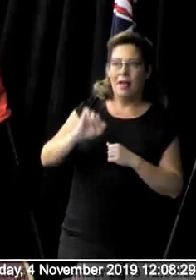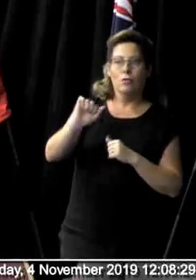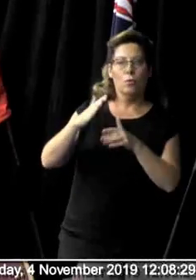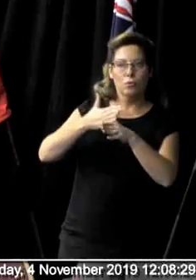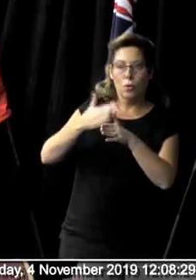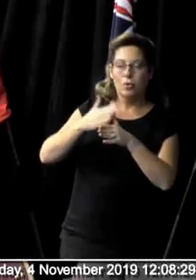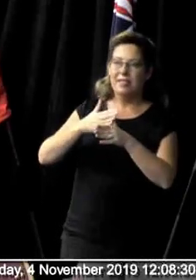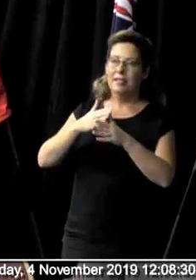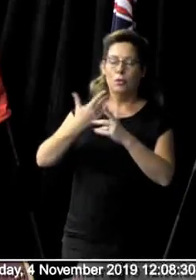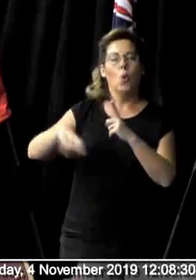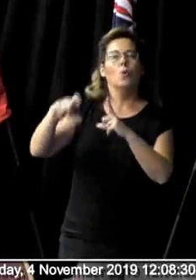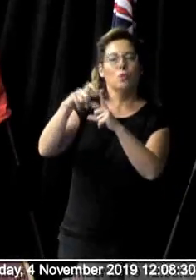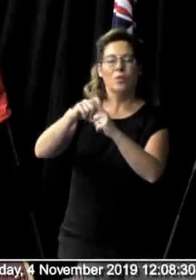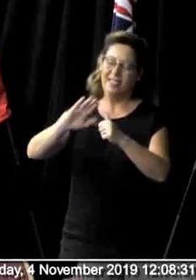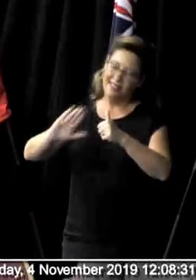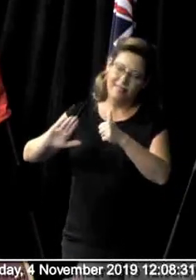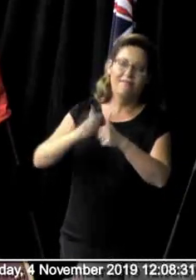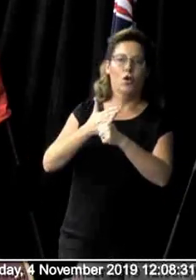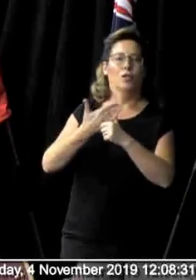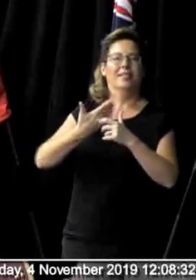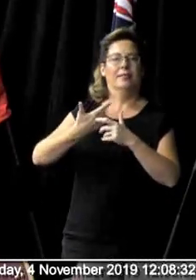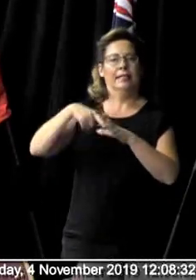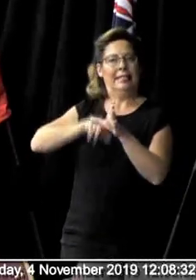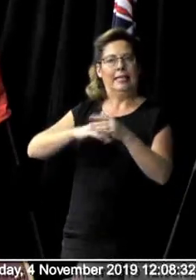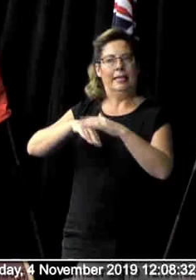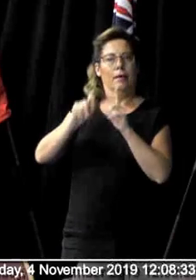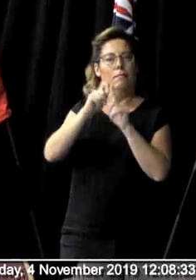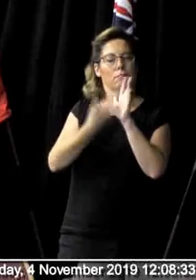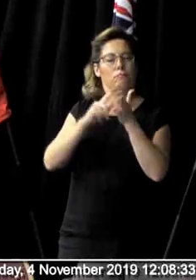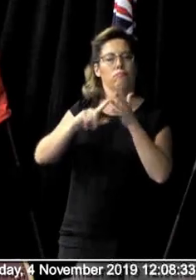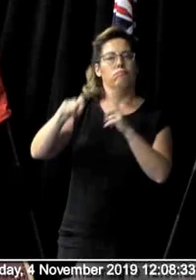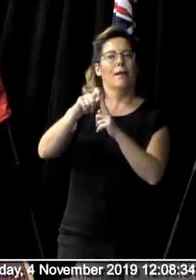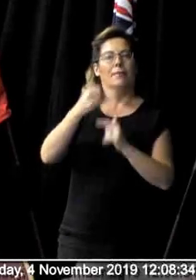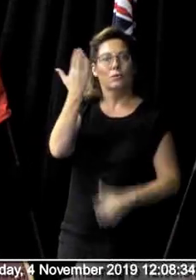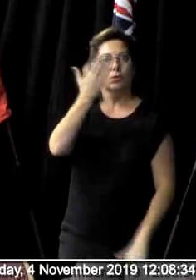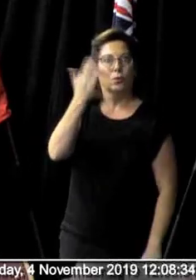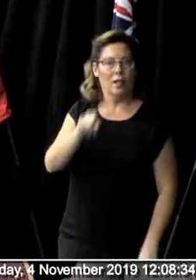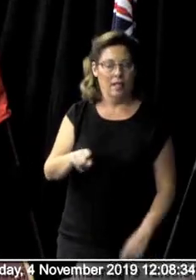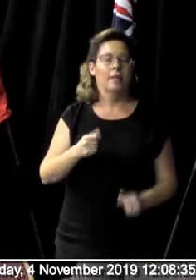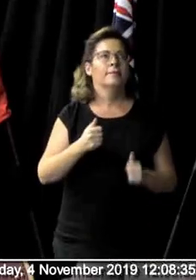So my daughter’s transition to primary school was assisted